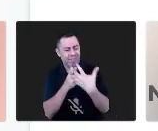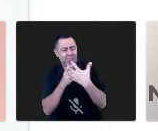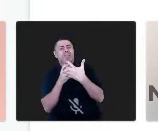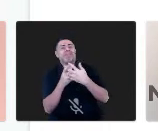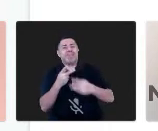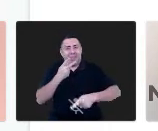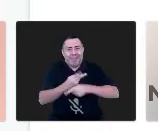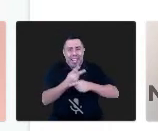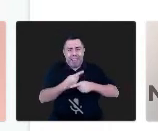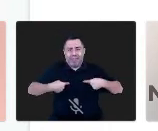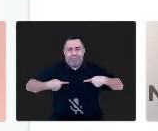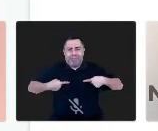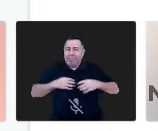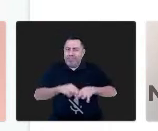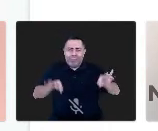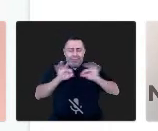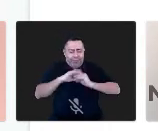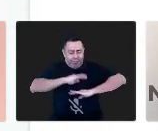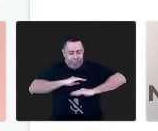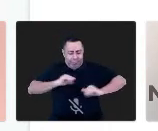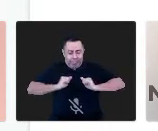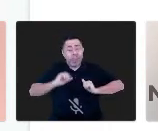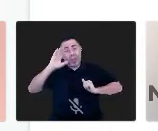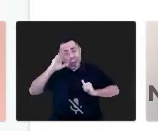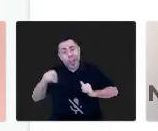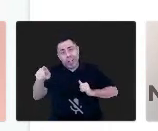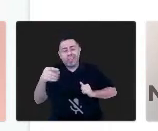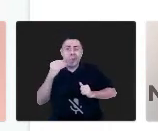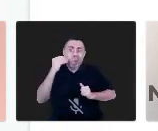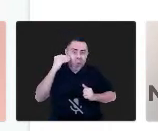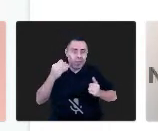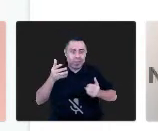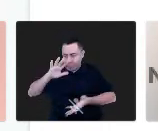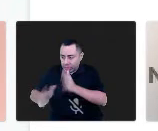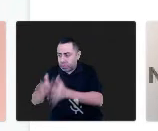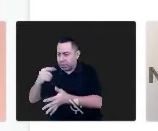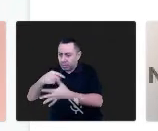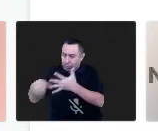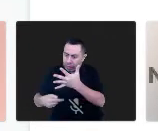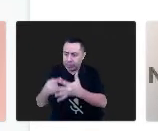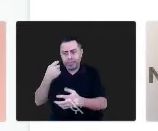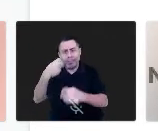at home with homeschooling that's really tough um all right so let's go into the networking aspect